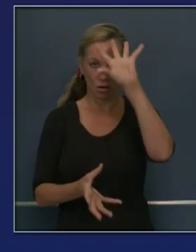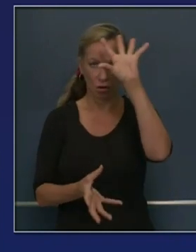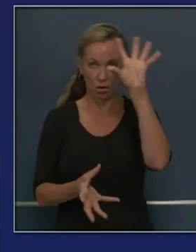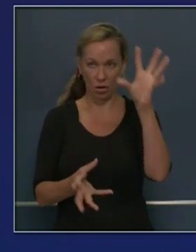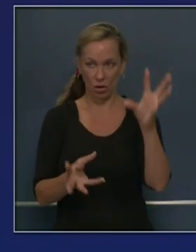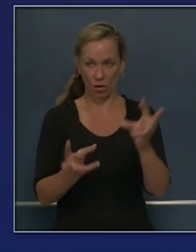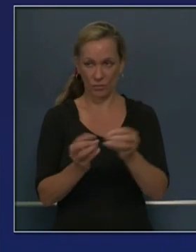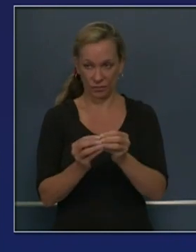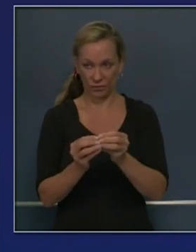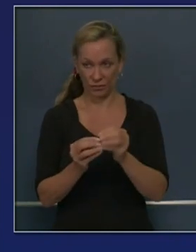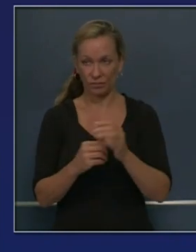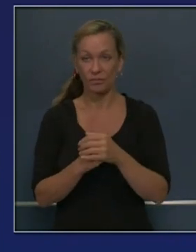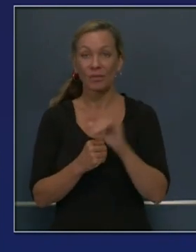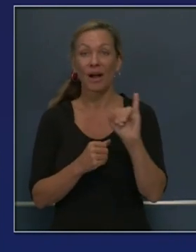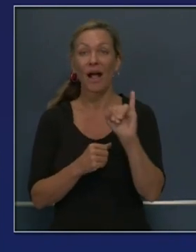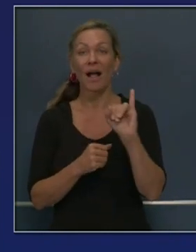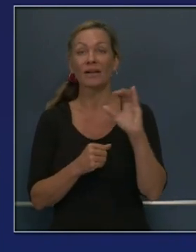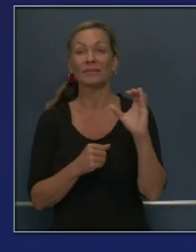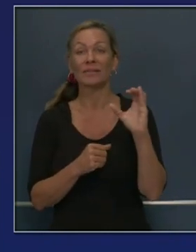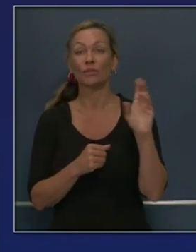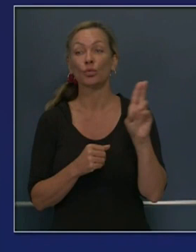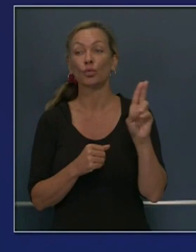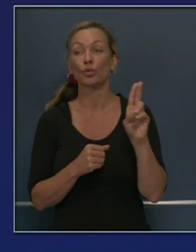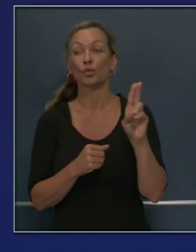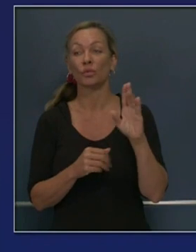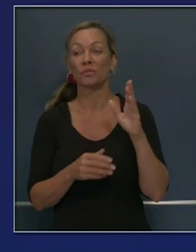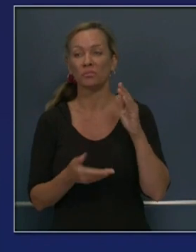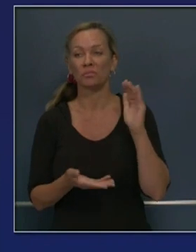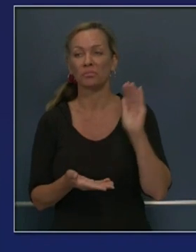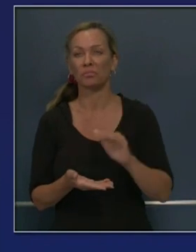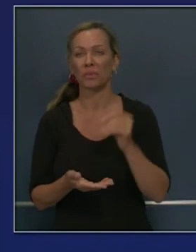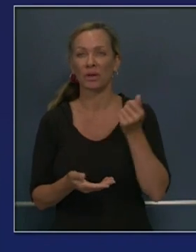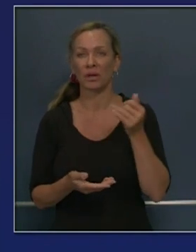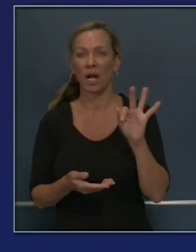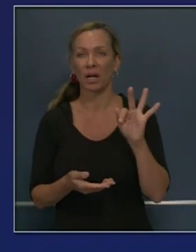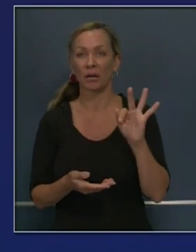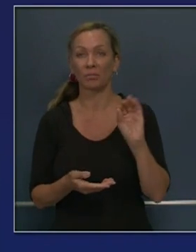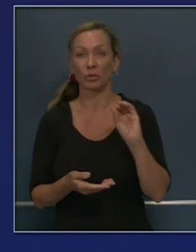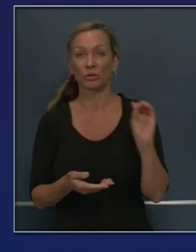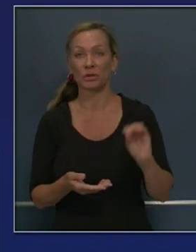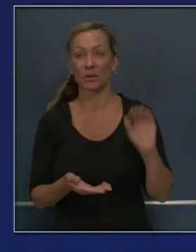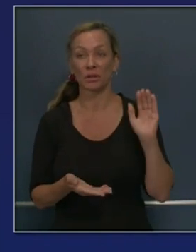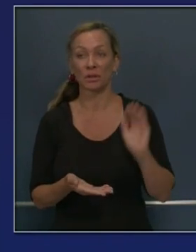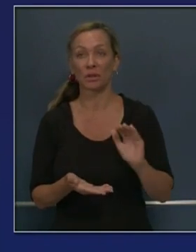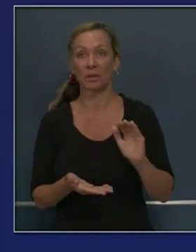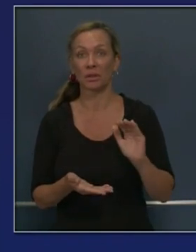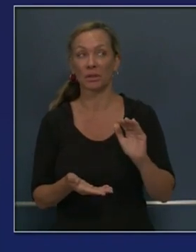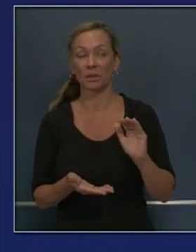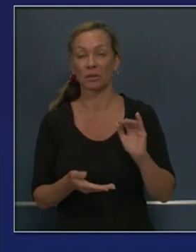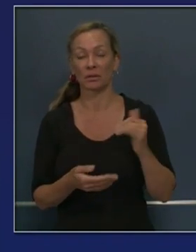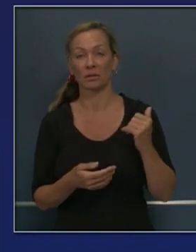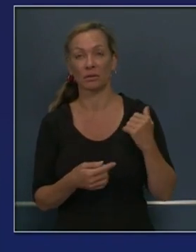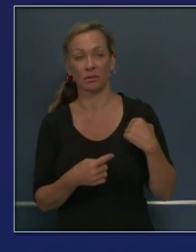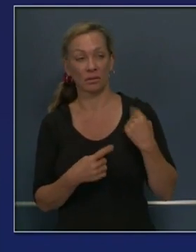REPORTING PERIOD. REPRESENTED IN OUR HOSPITAL SYSTEM AND 6% OF THE HEALTHCARE